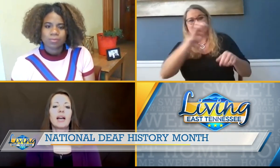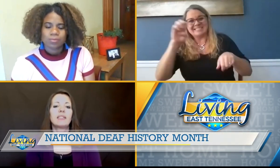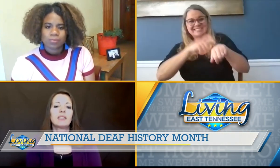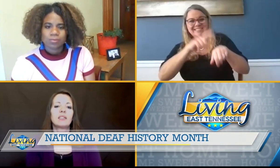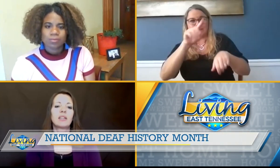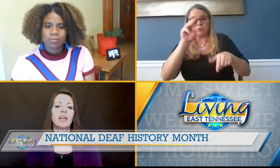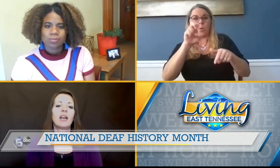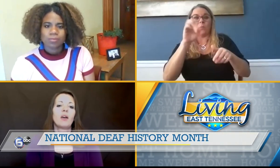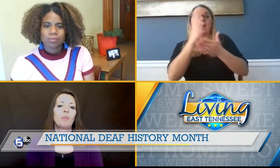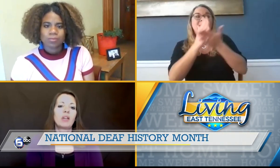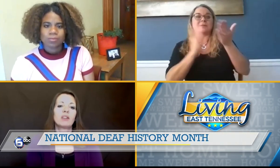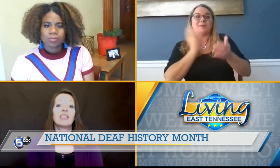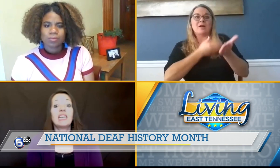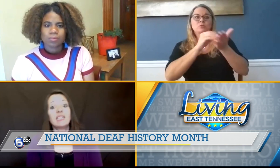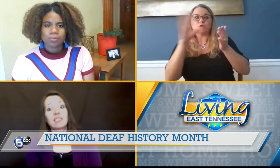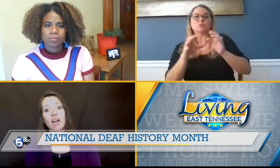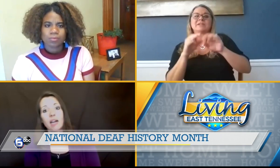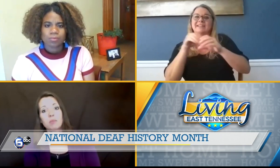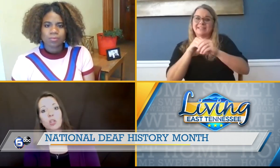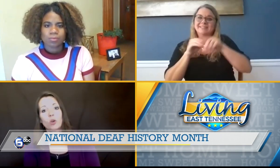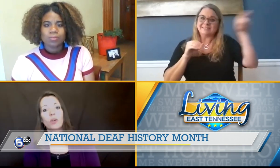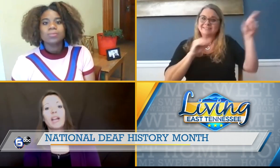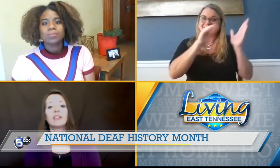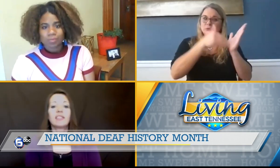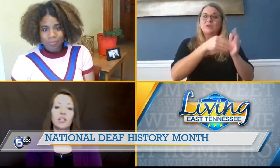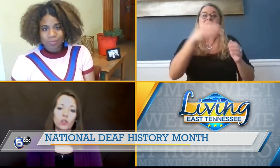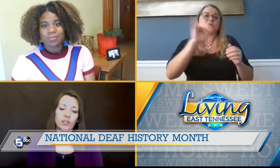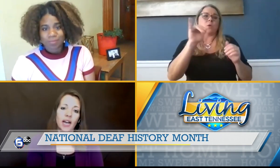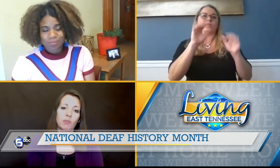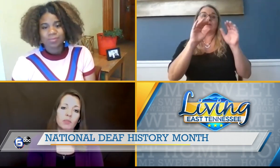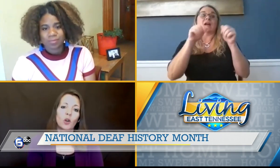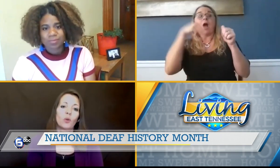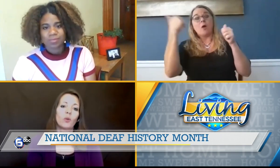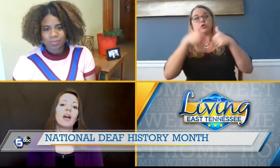HAD TO CONQUER AS A SCHOOL? WILL WILL, WE HAVE DIFFERENT